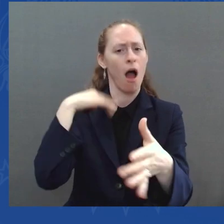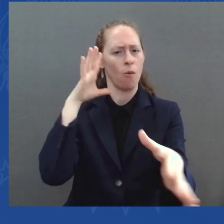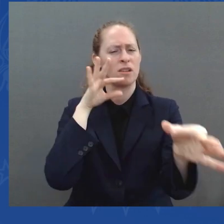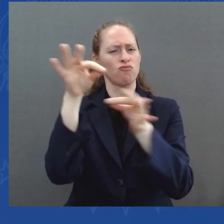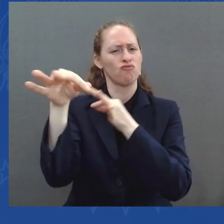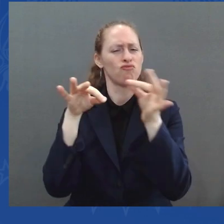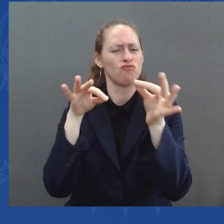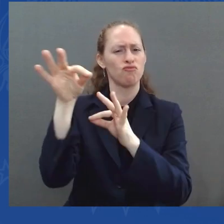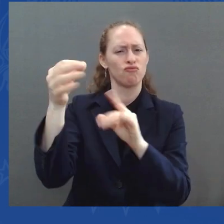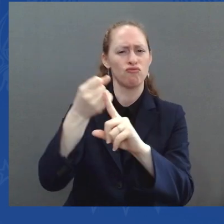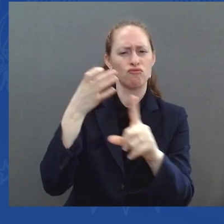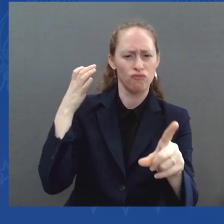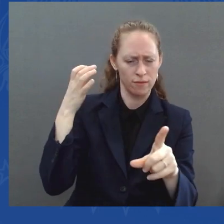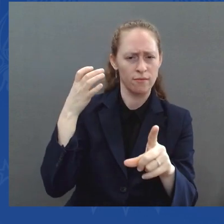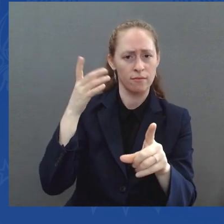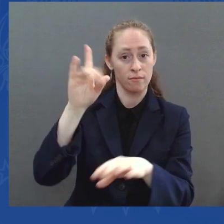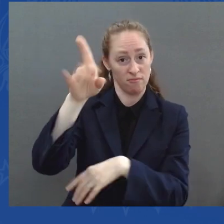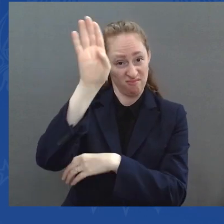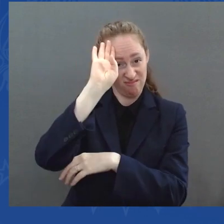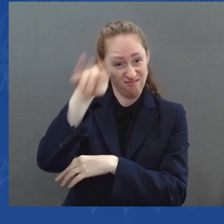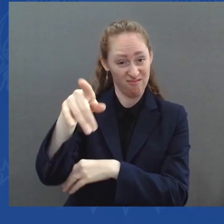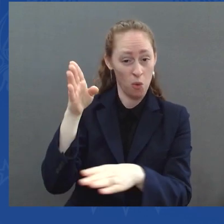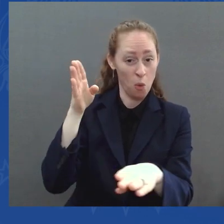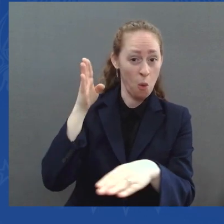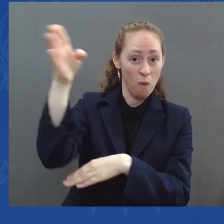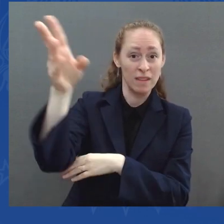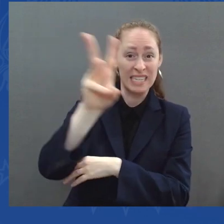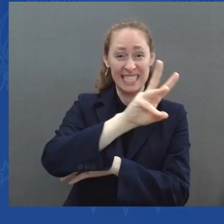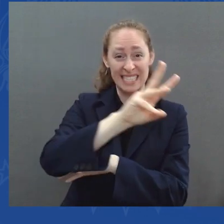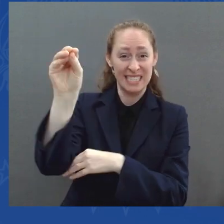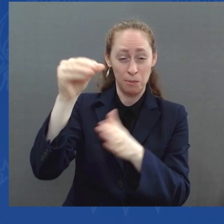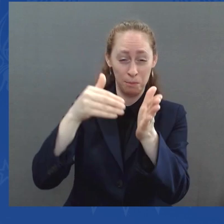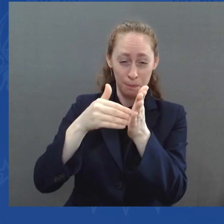That would give Medicare significant bargaining power